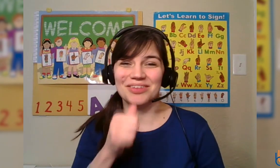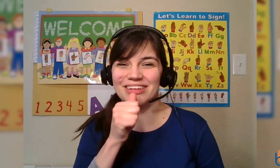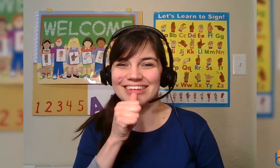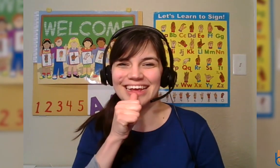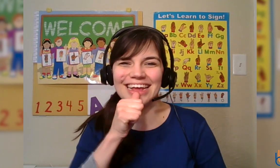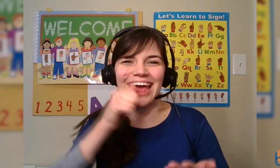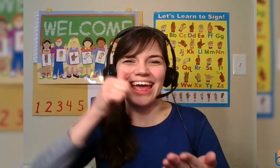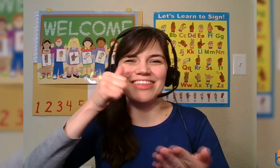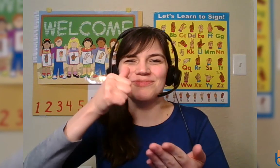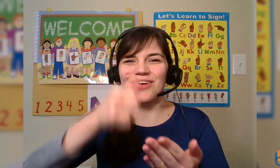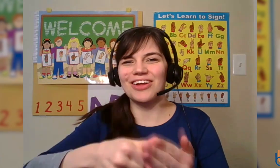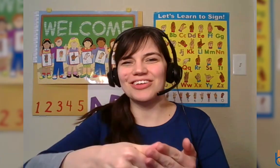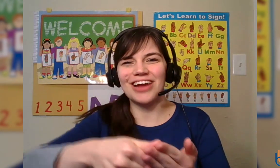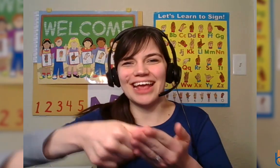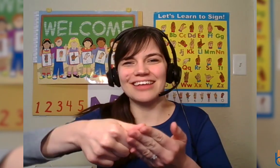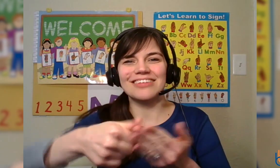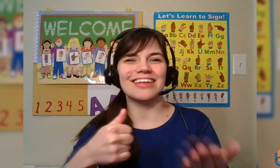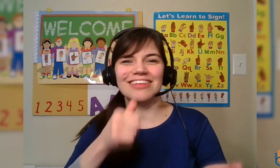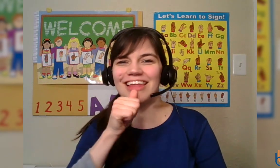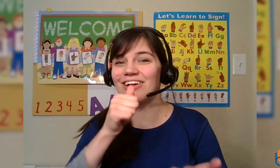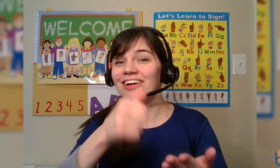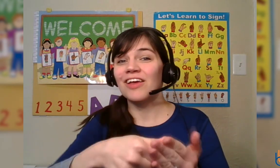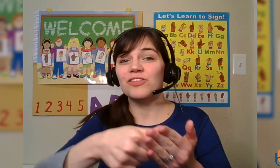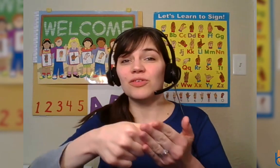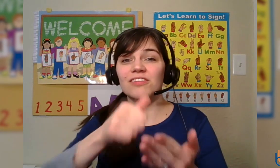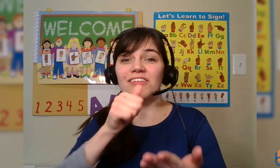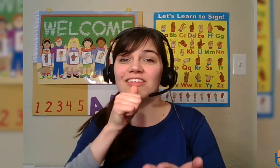them to stick. And then, put it on your hand like it's a letter. So this is the